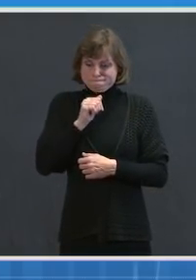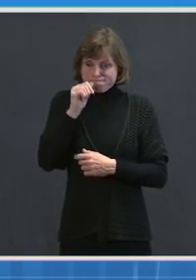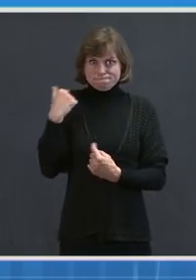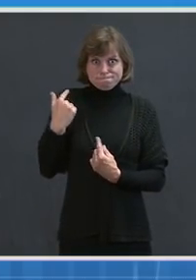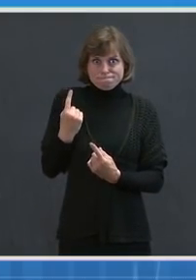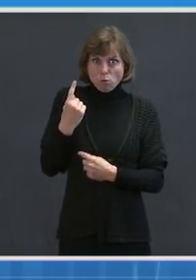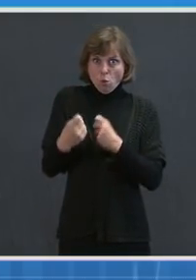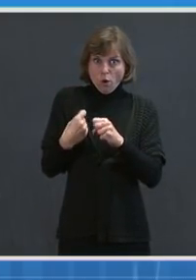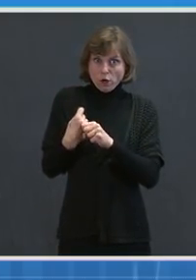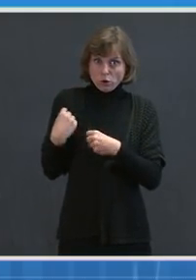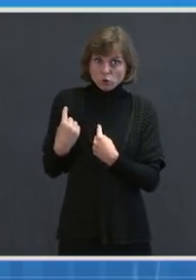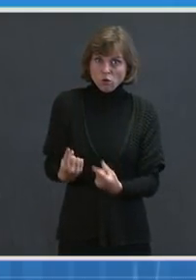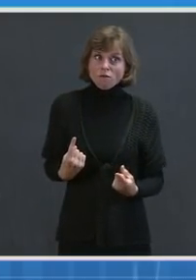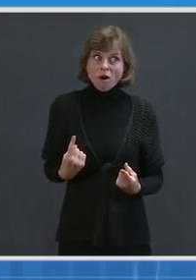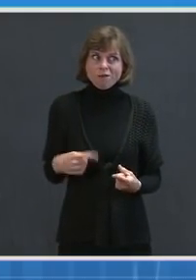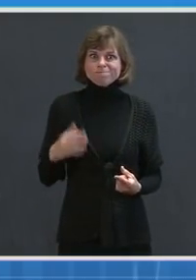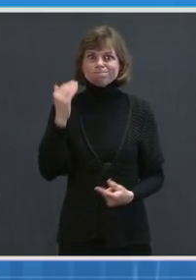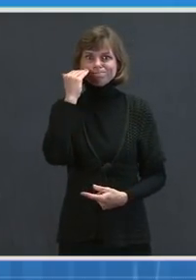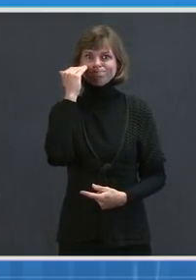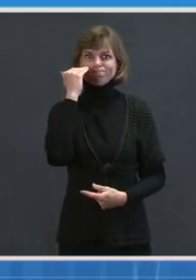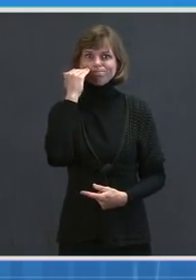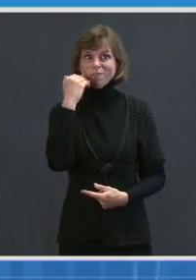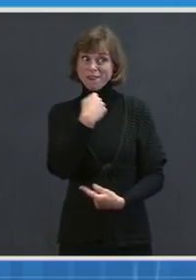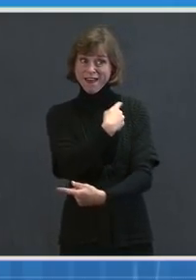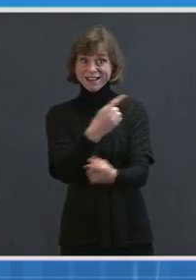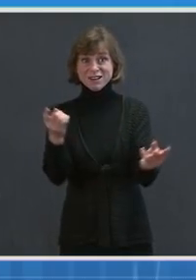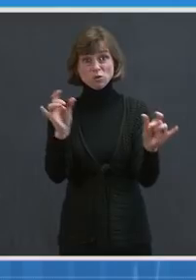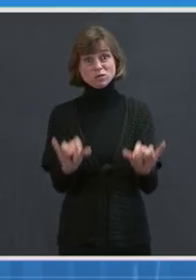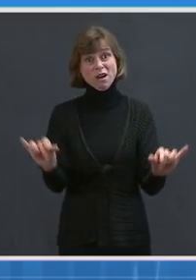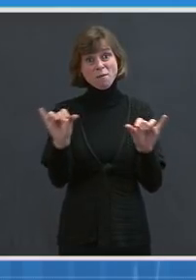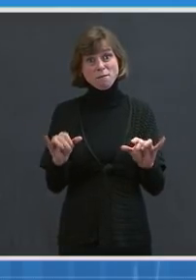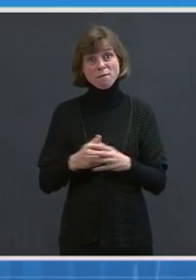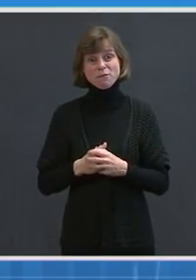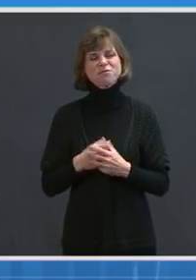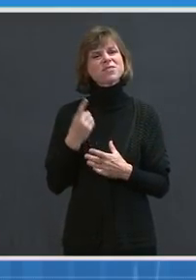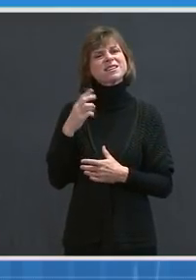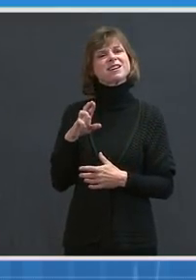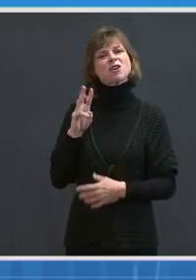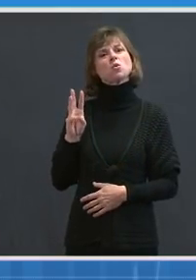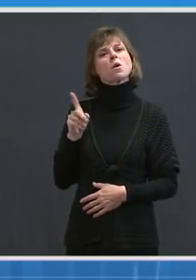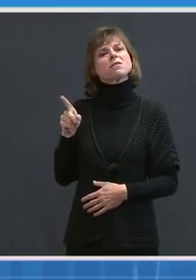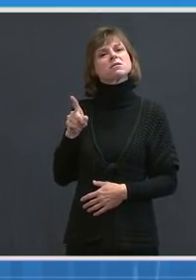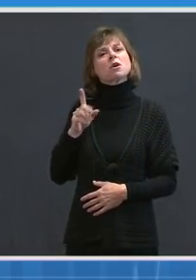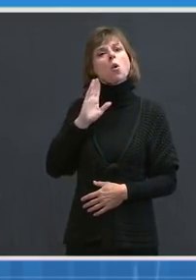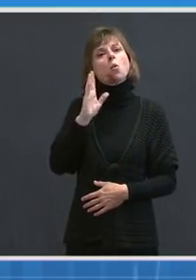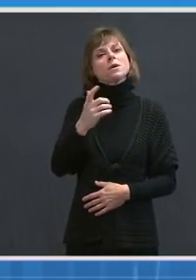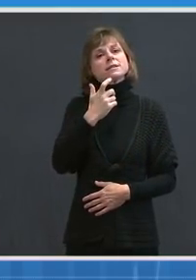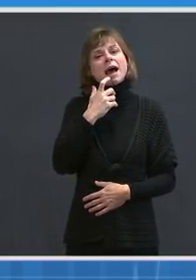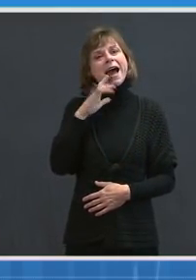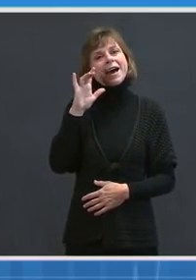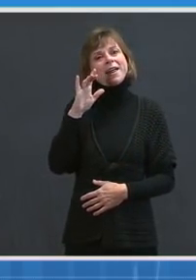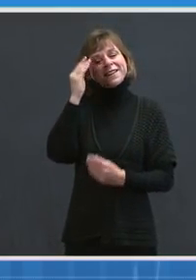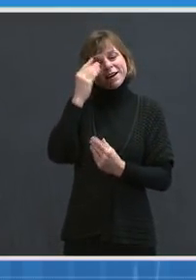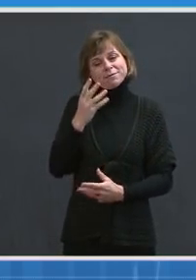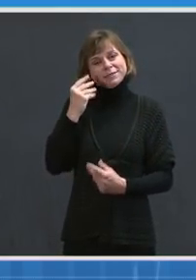And as you will hear in a moment from Dr. Walensky, it is also what the data from the last year is telling us.